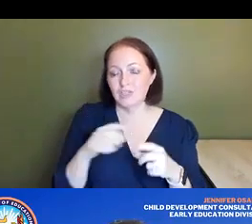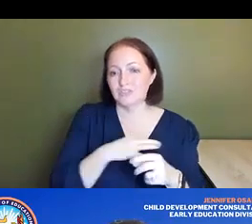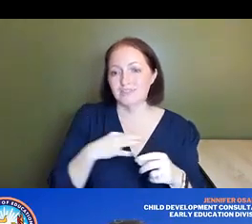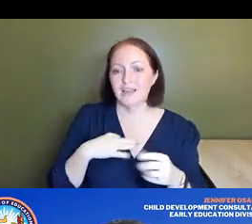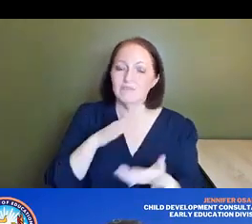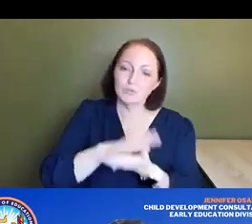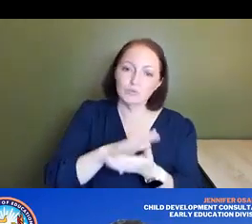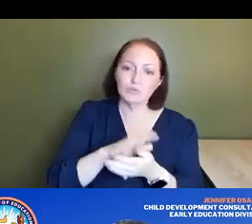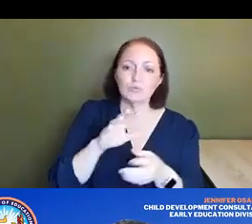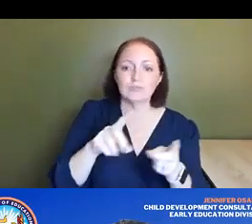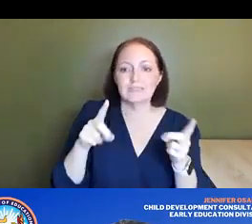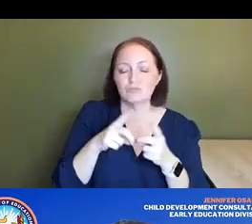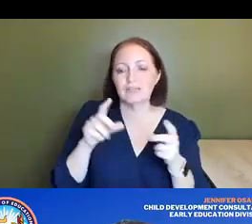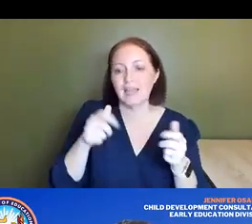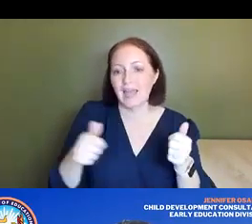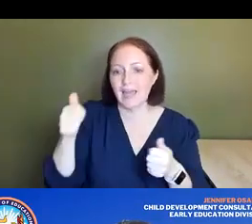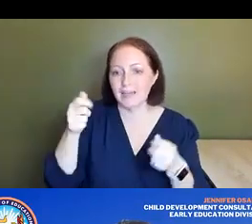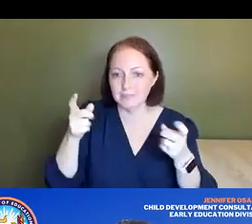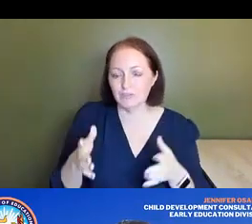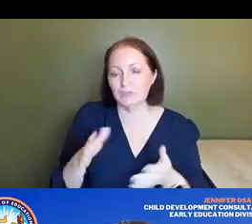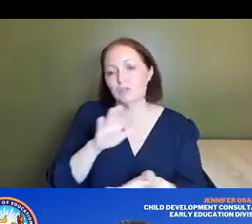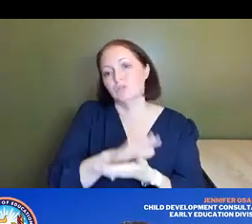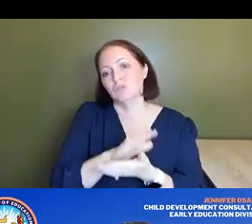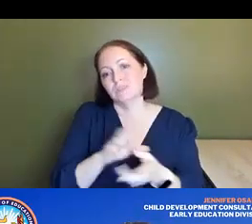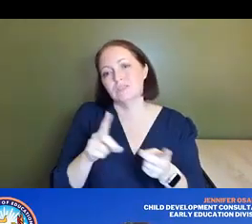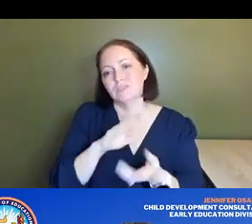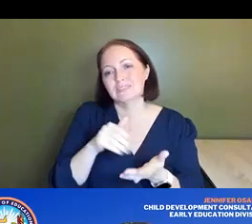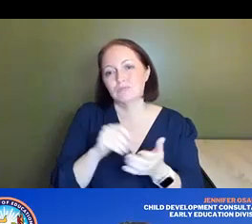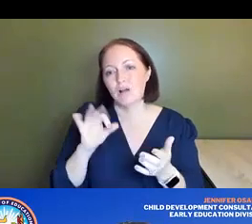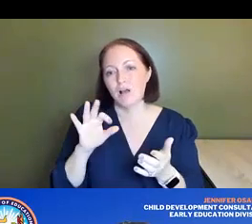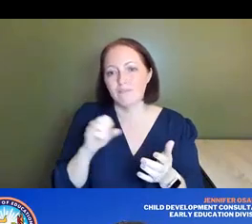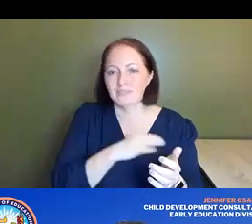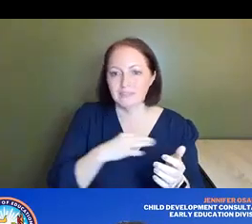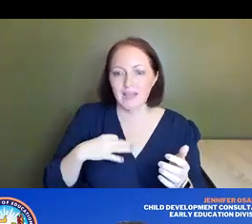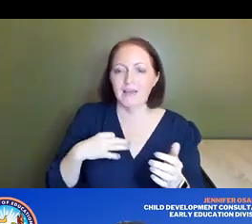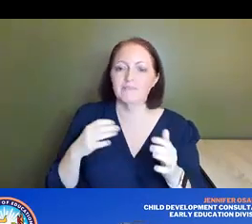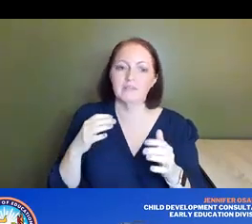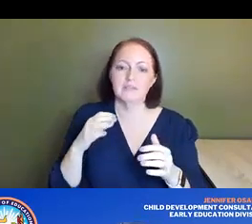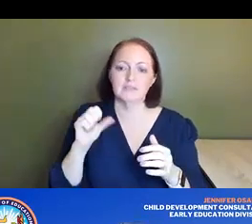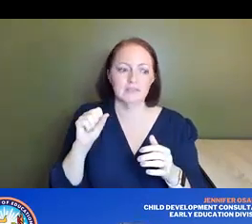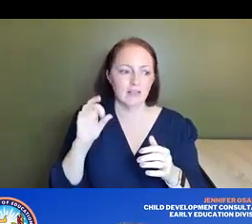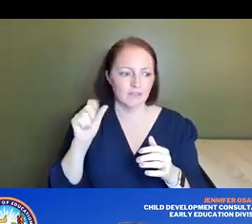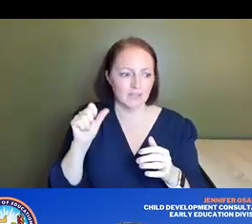Administrator. School District or Central Office Staff. SELPA Staff. Teacher or Site